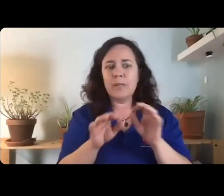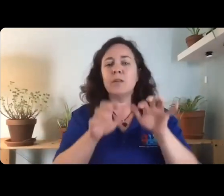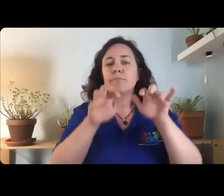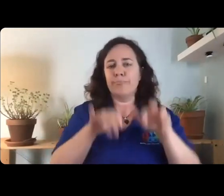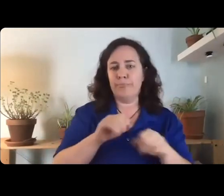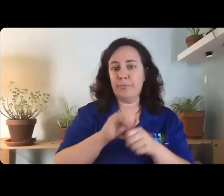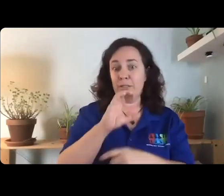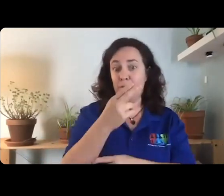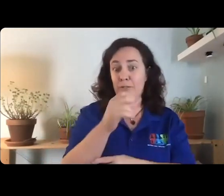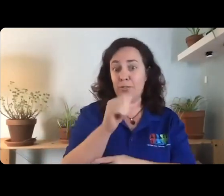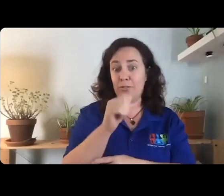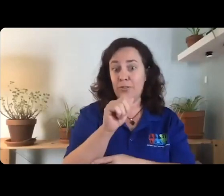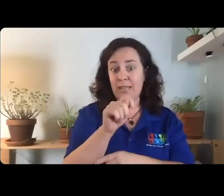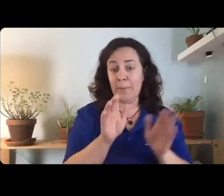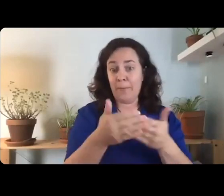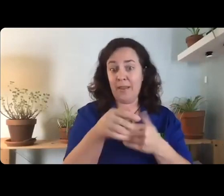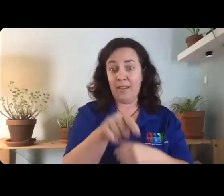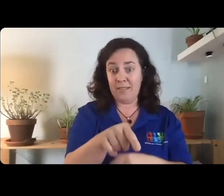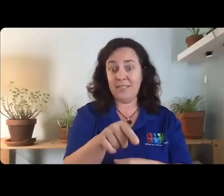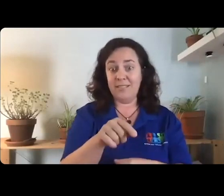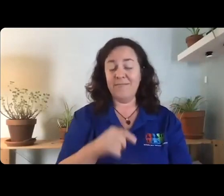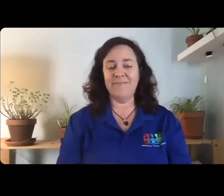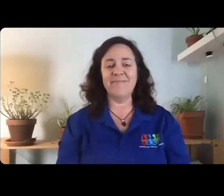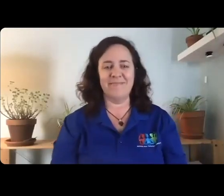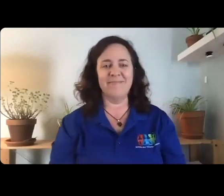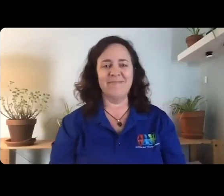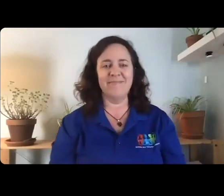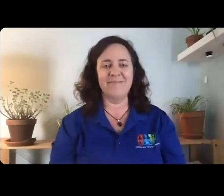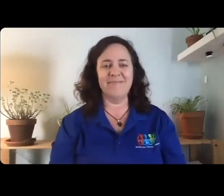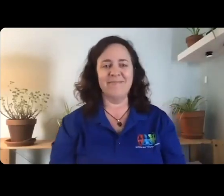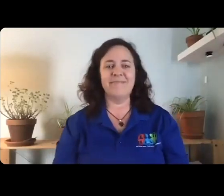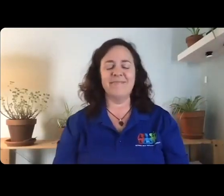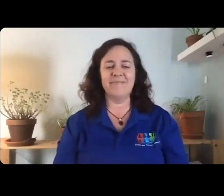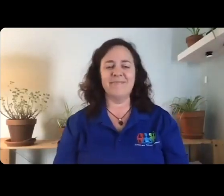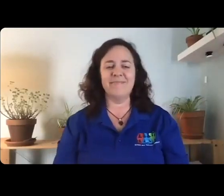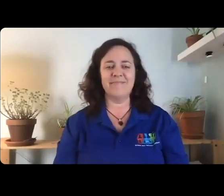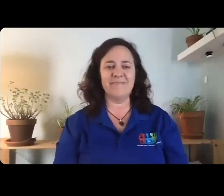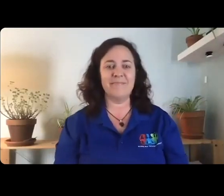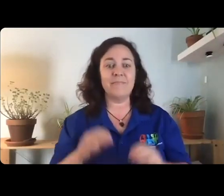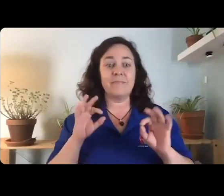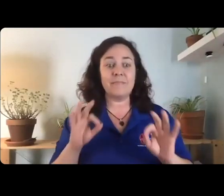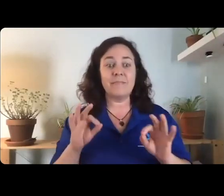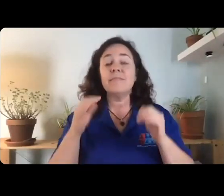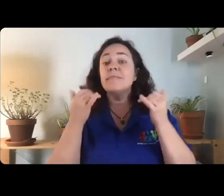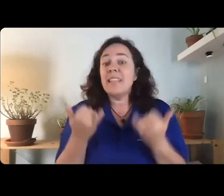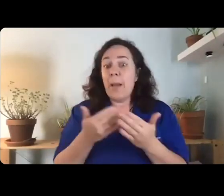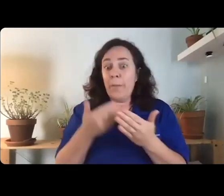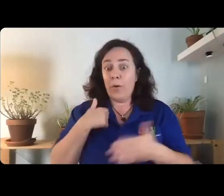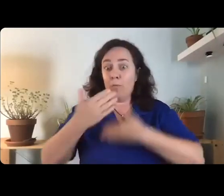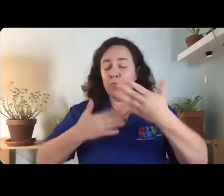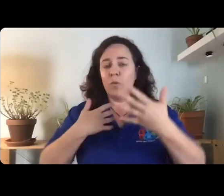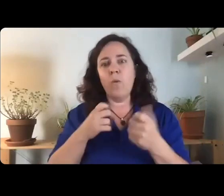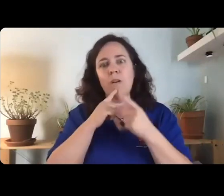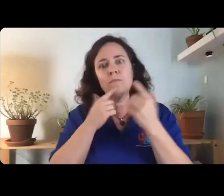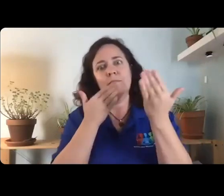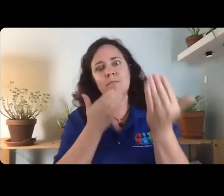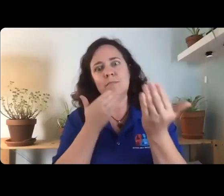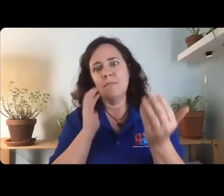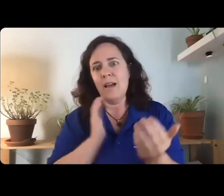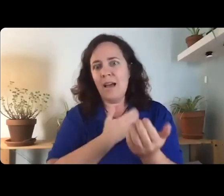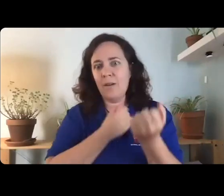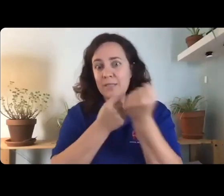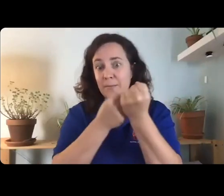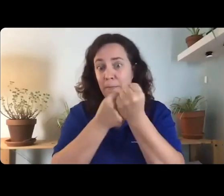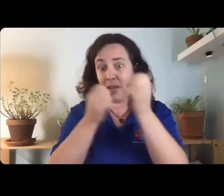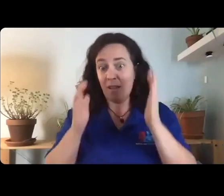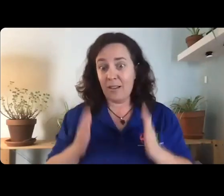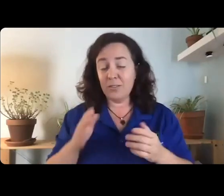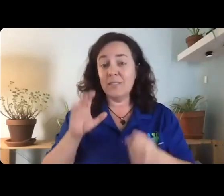Should you have issues with technical support, that goes into the chat box.